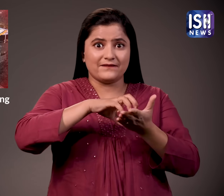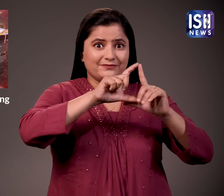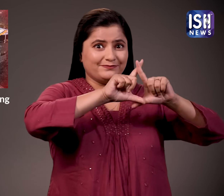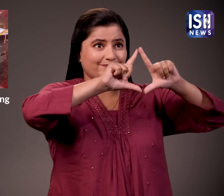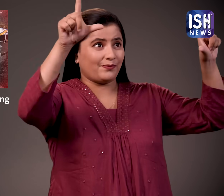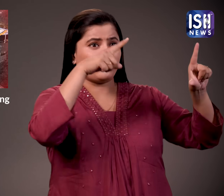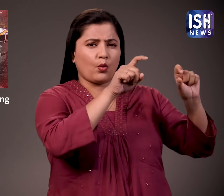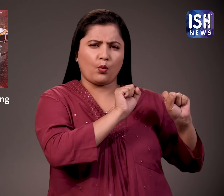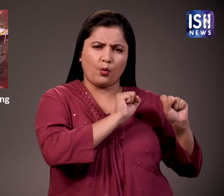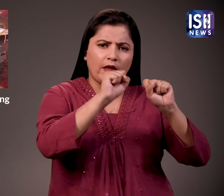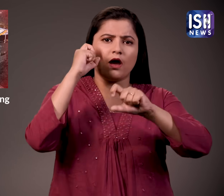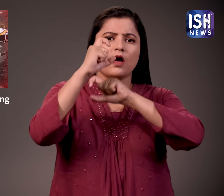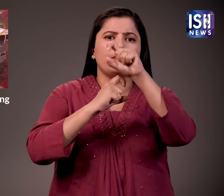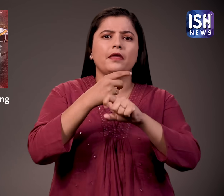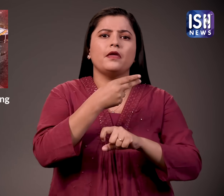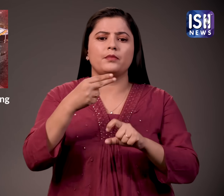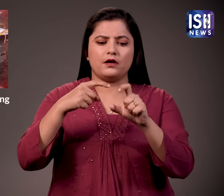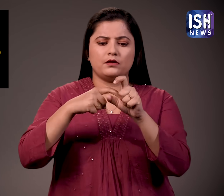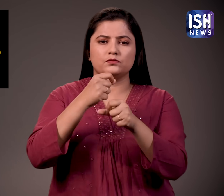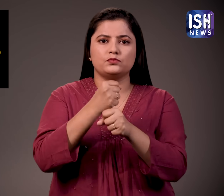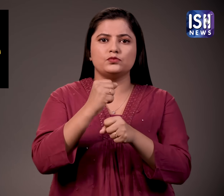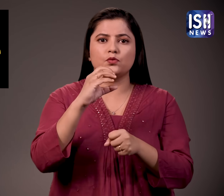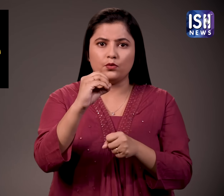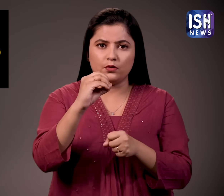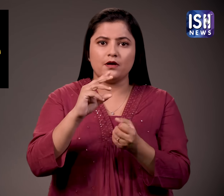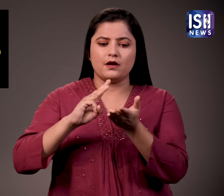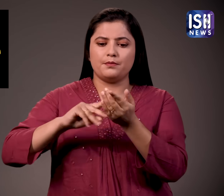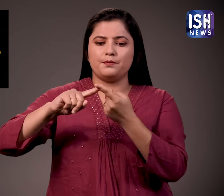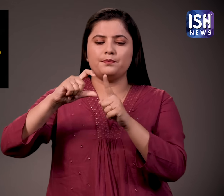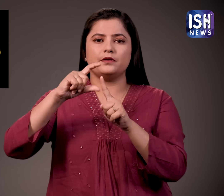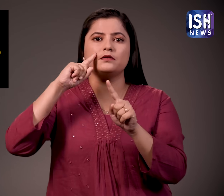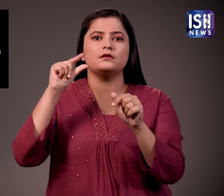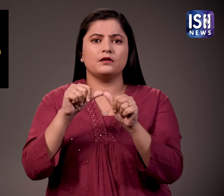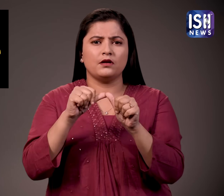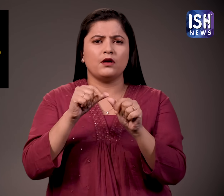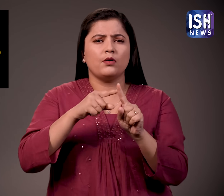The hoarding was owned by Ego Media.